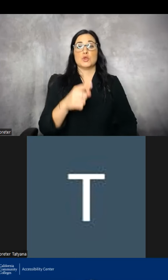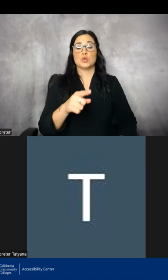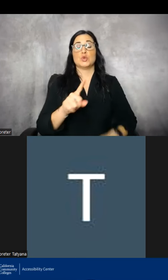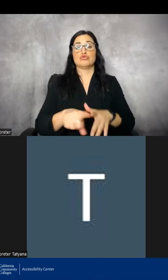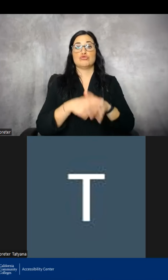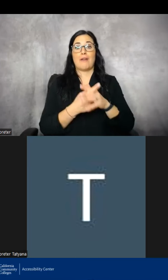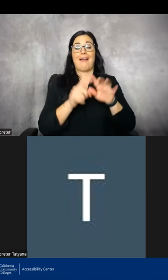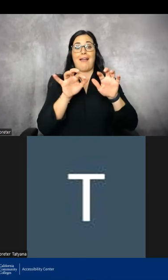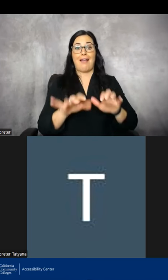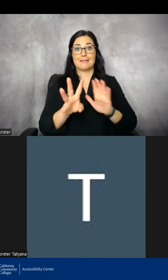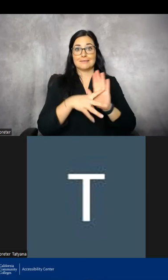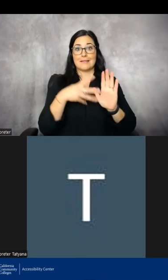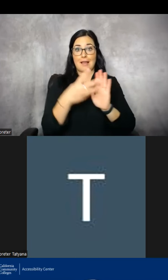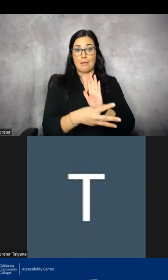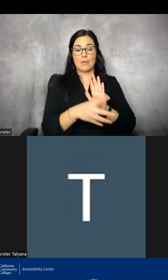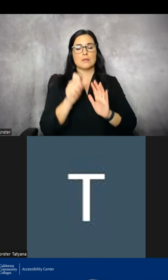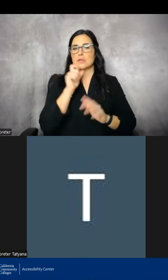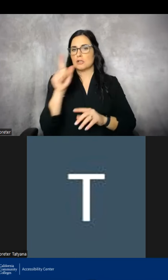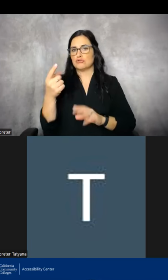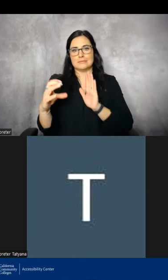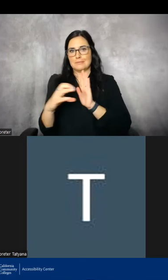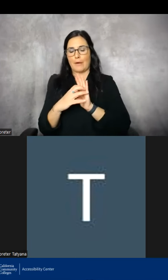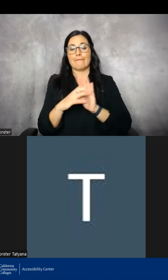because it's not just some paragraph, it needs to be announced.